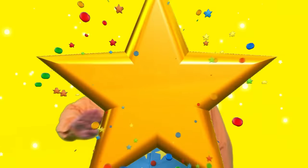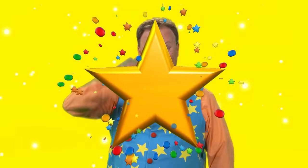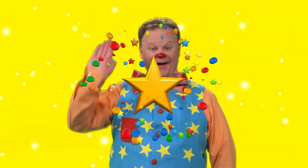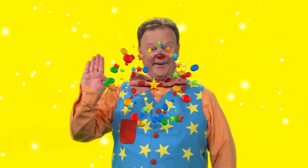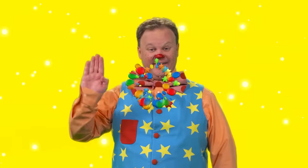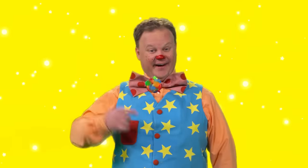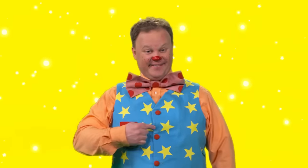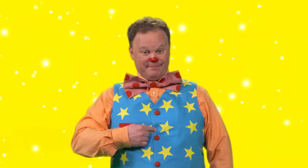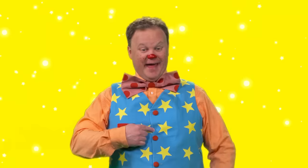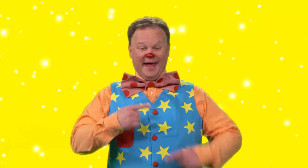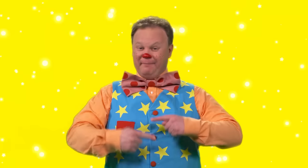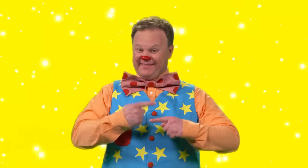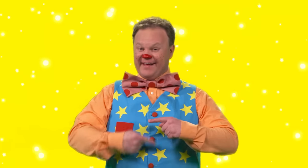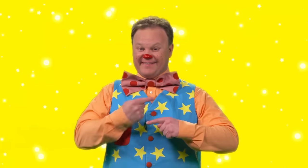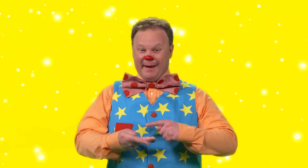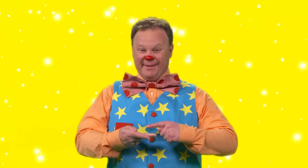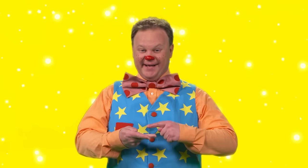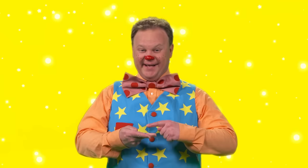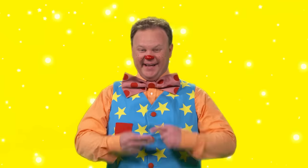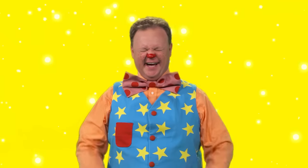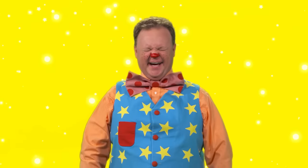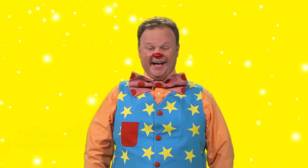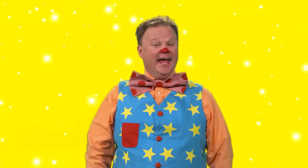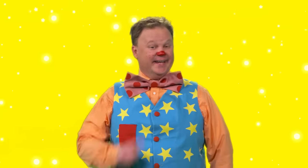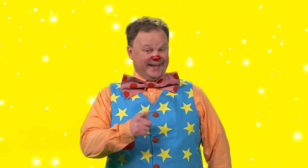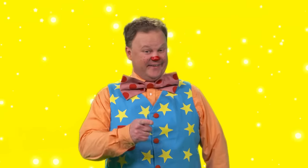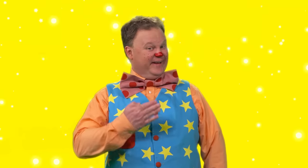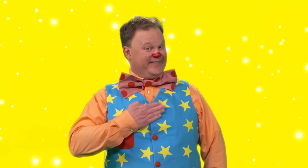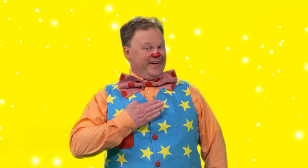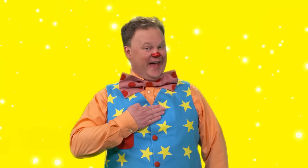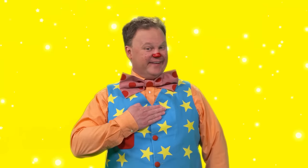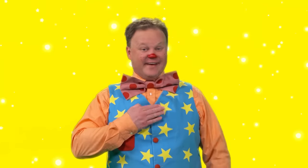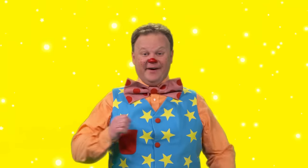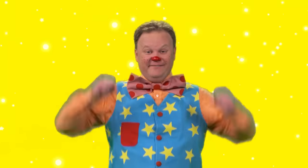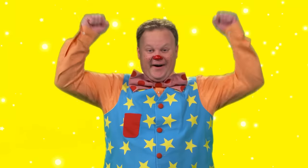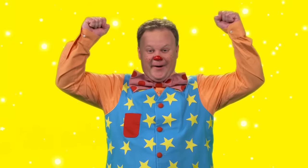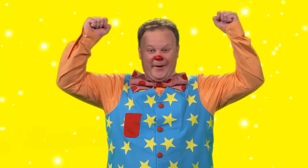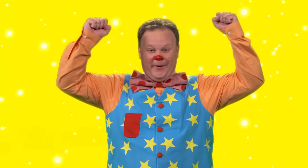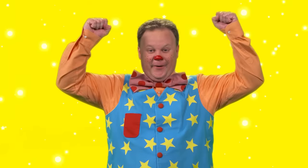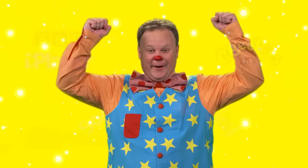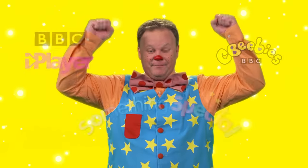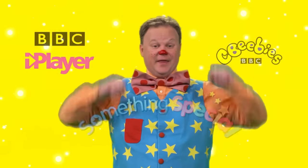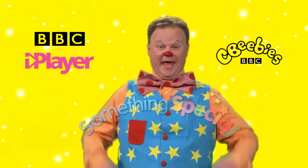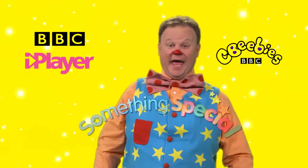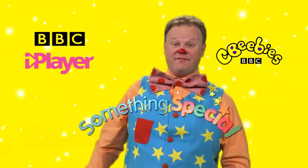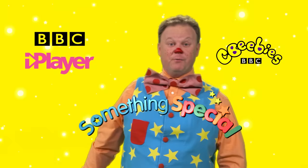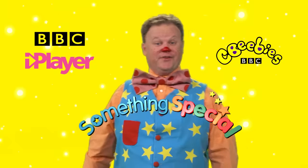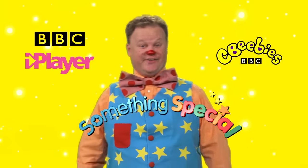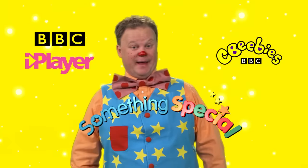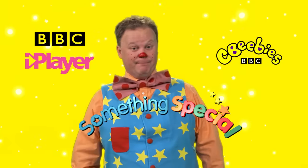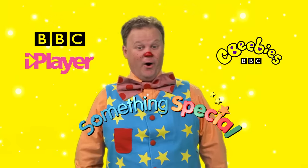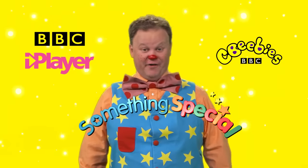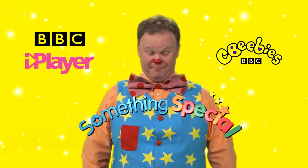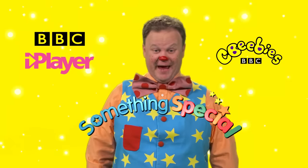hello it's me mr tumble did you enjoy that if you want to see more of me